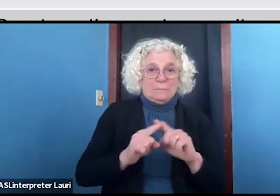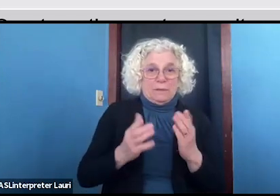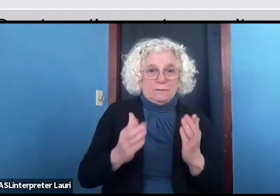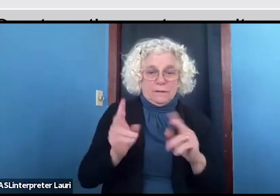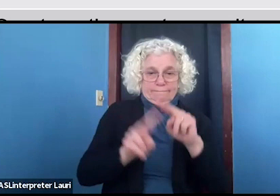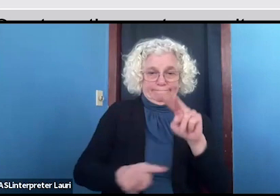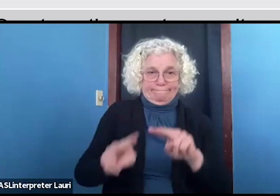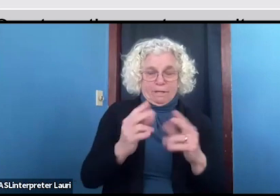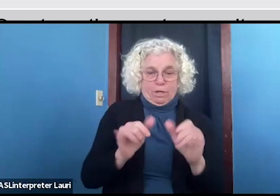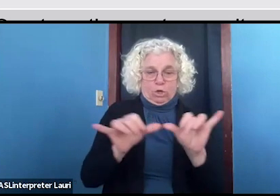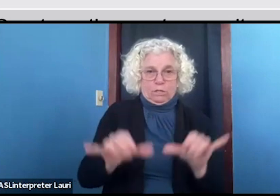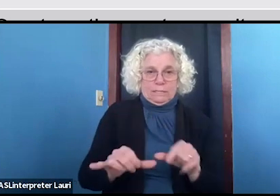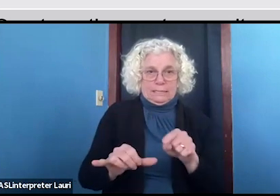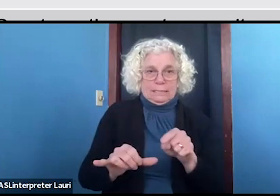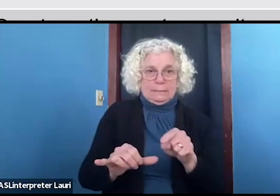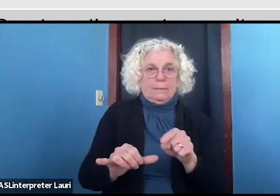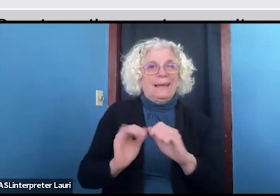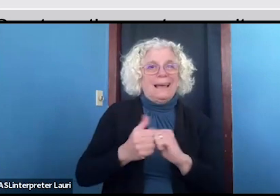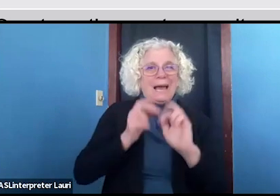is more responsive to diverse groups and cultures.